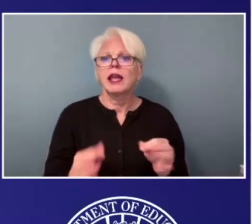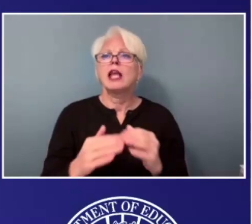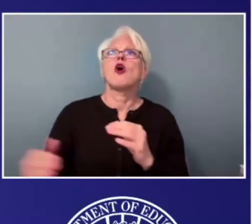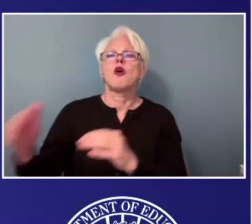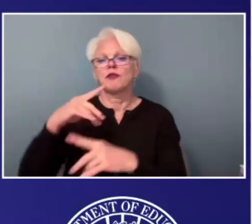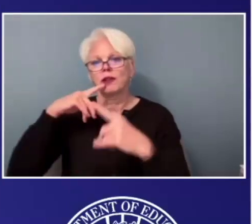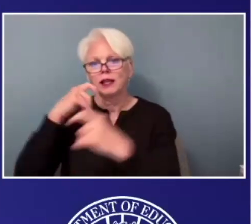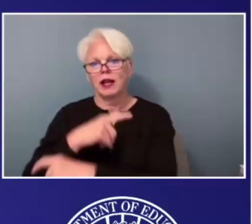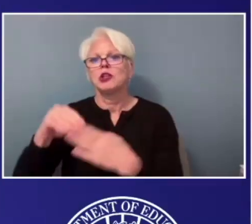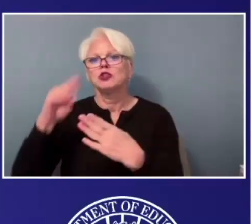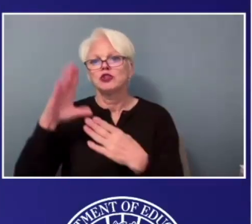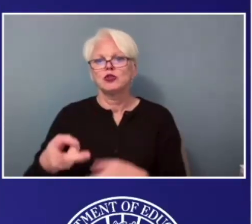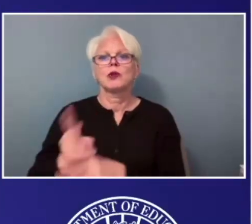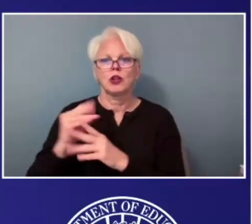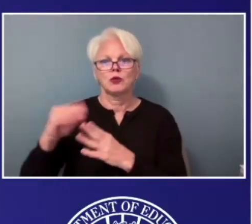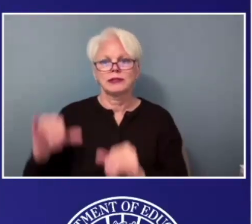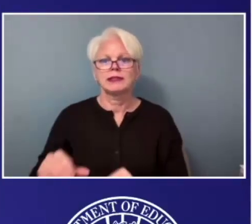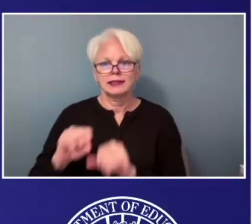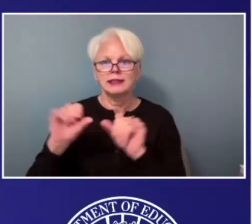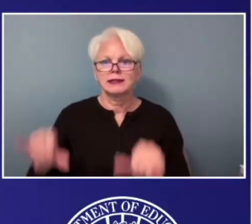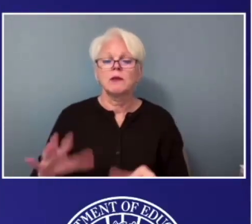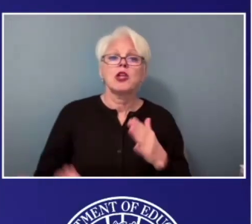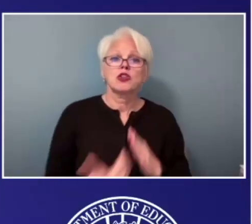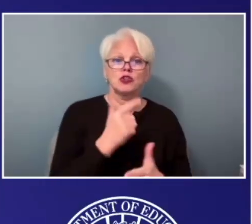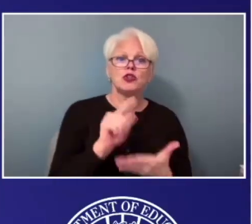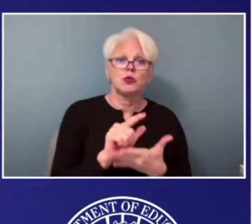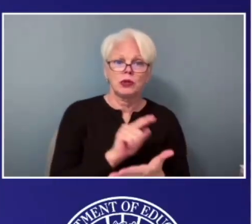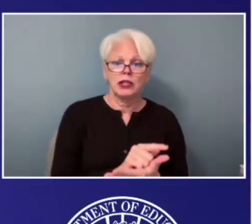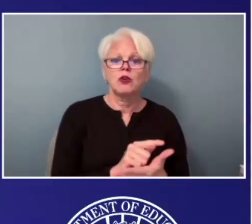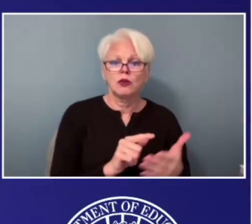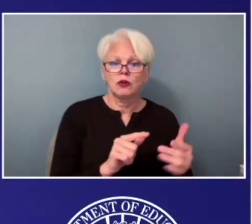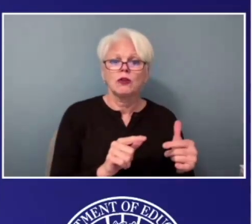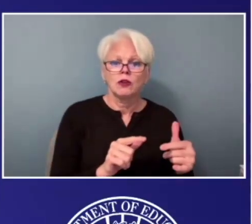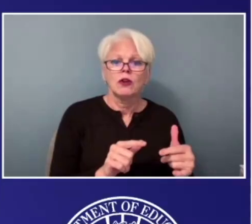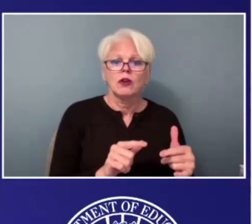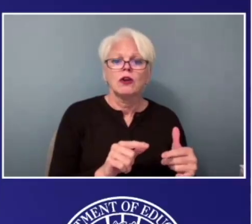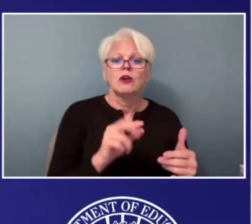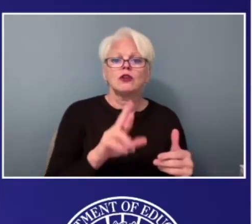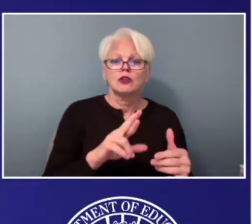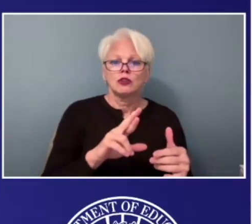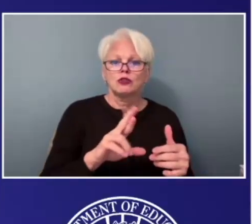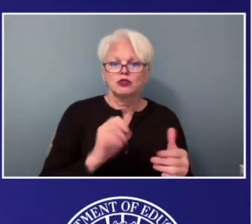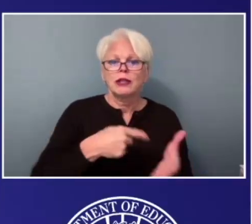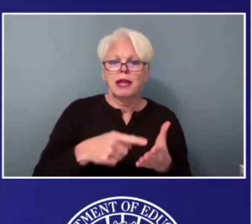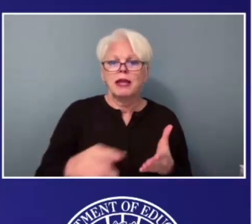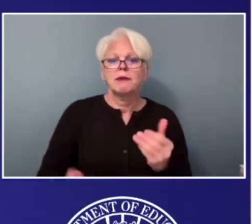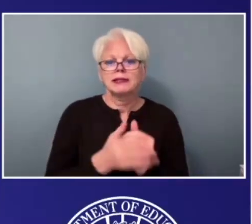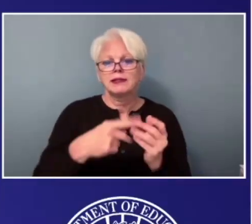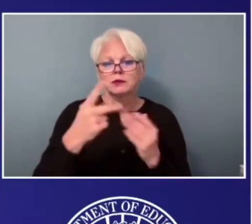The new legal Repayment Assistance Program, or RAP, and the winding down of legacy repayment programs, will create a more